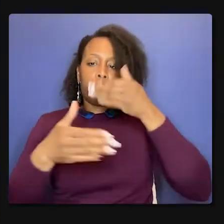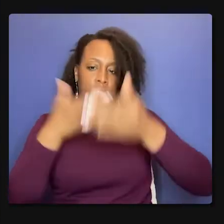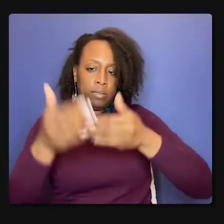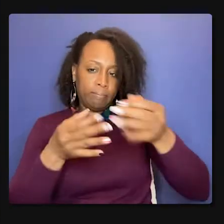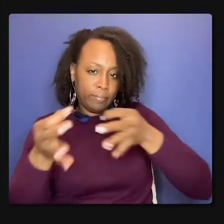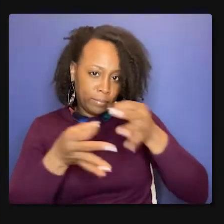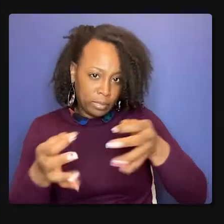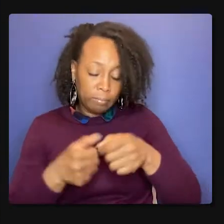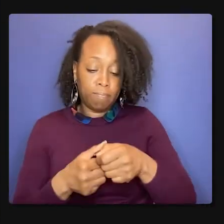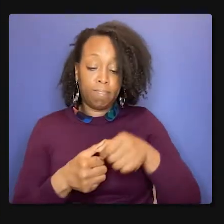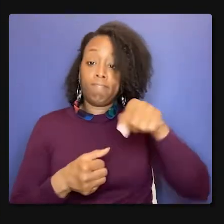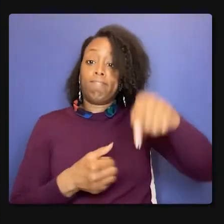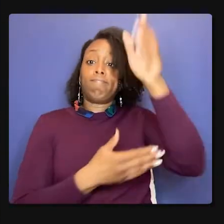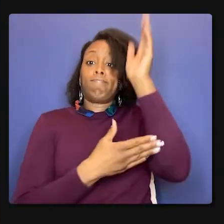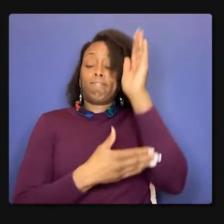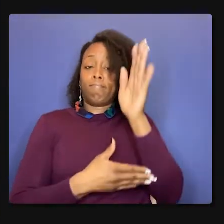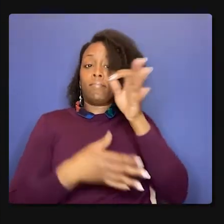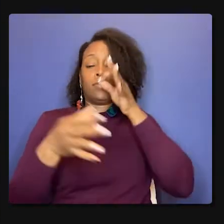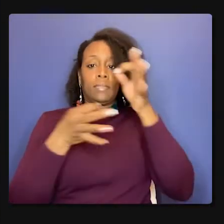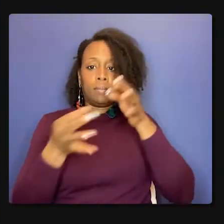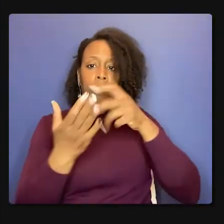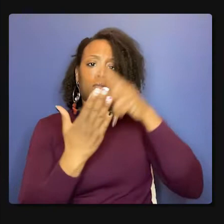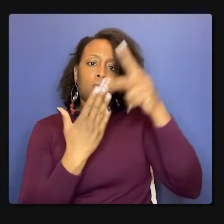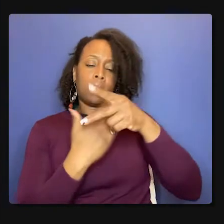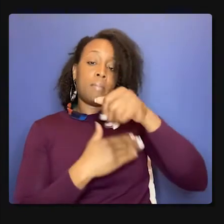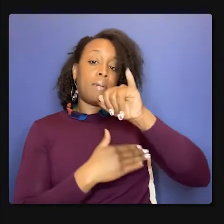In this talk, you'll learn about our ID@Xbox program,